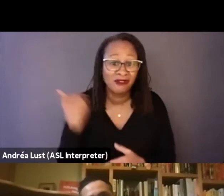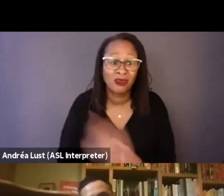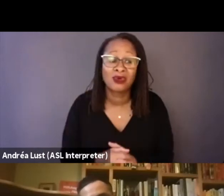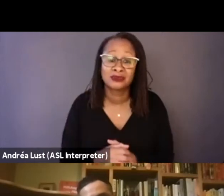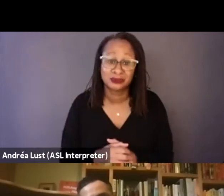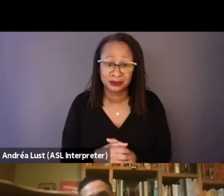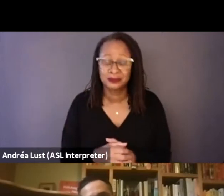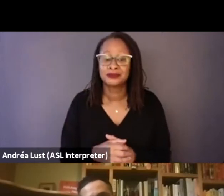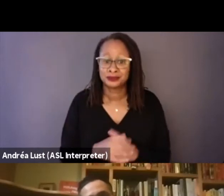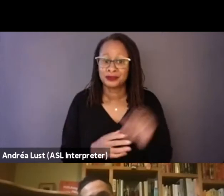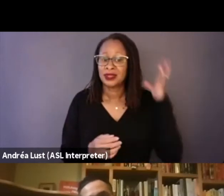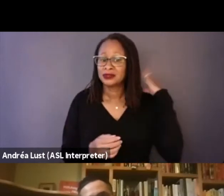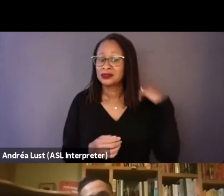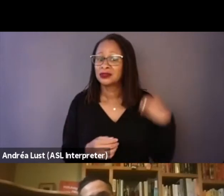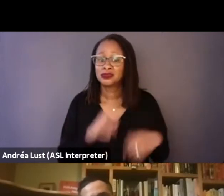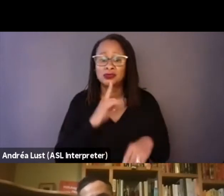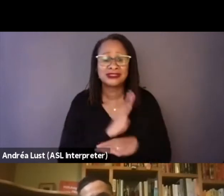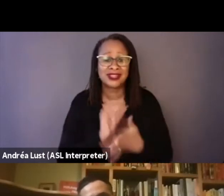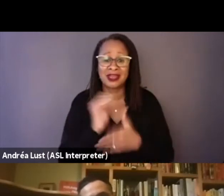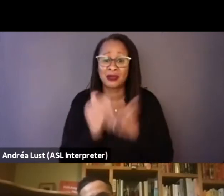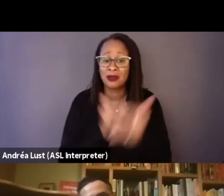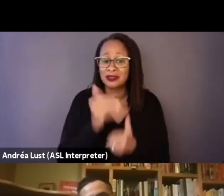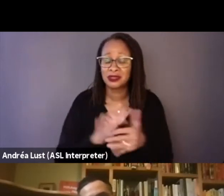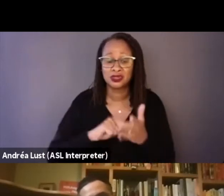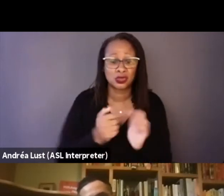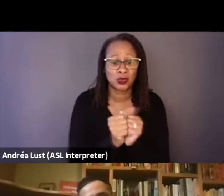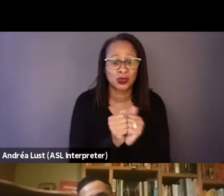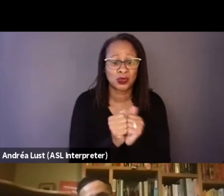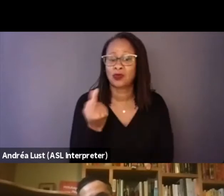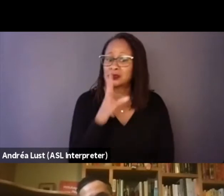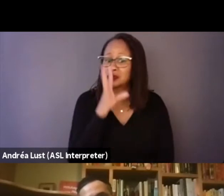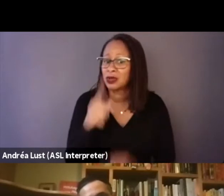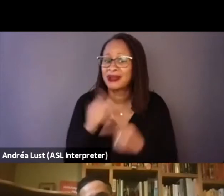So, it was definitely a process. We started with just, talking about his life